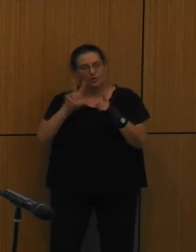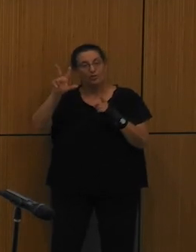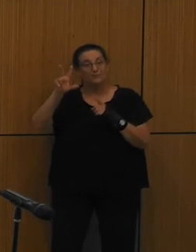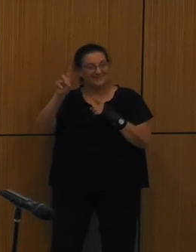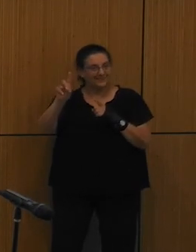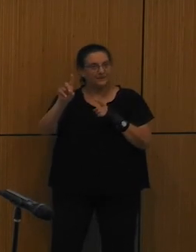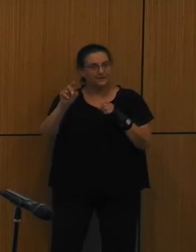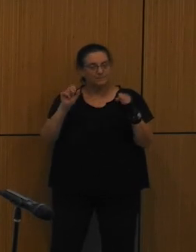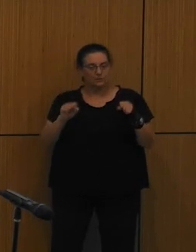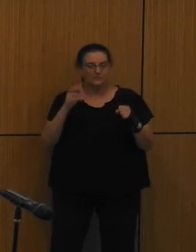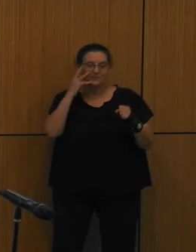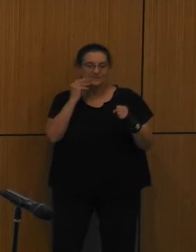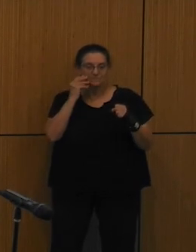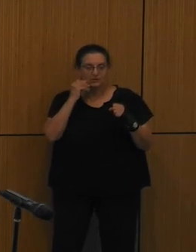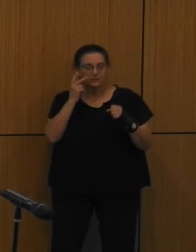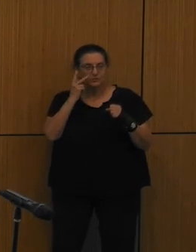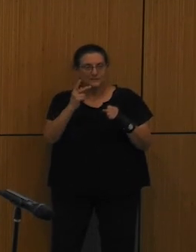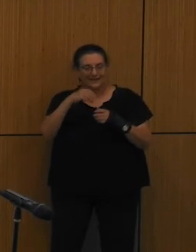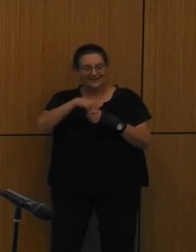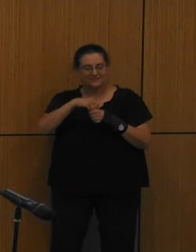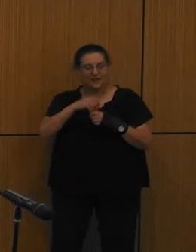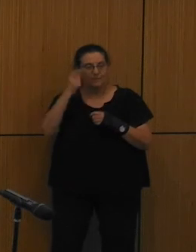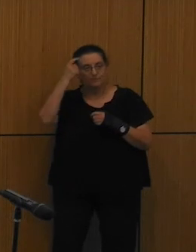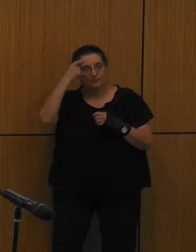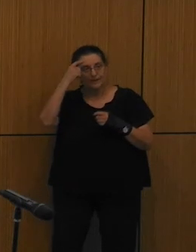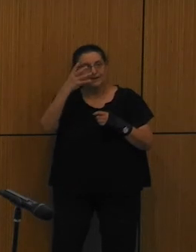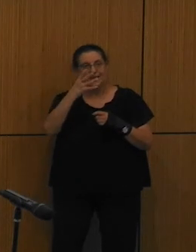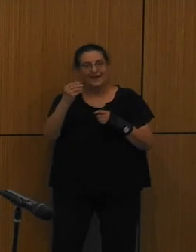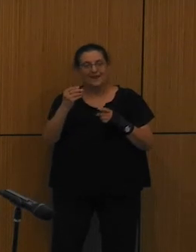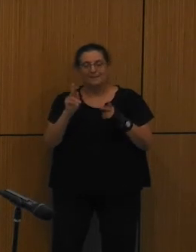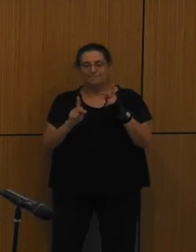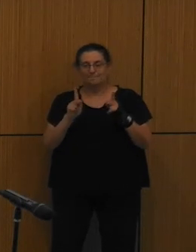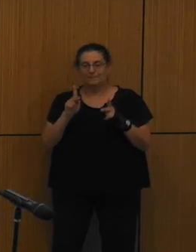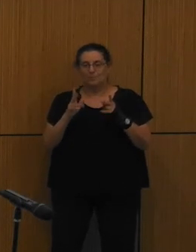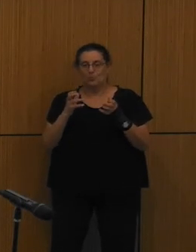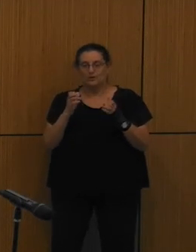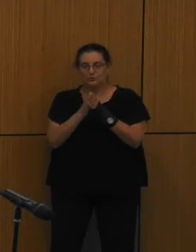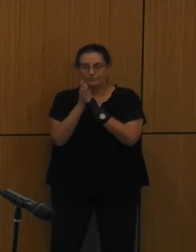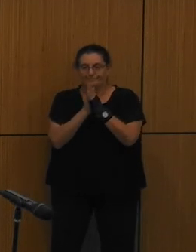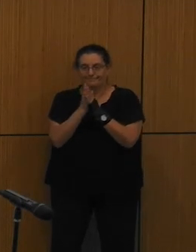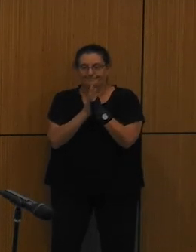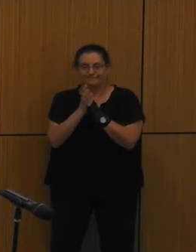So we actually use it as an incentive for participants who are coming into the study, like we'll pay them for their research participation.